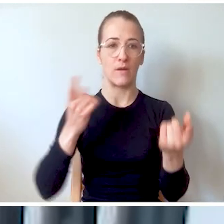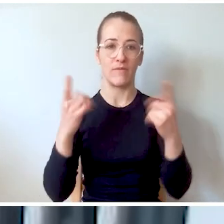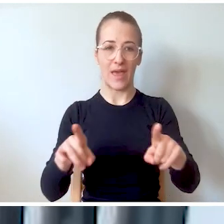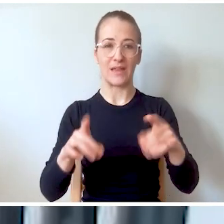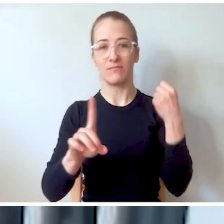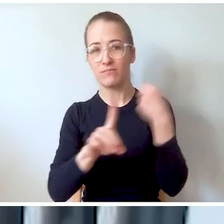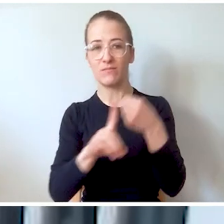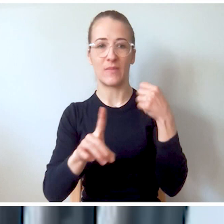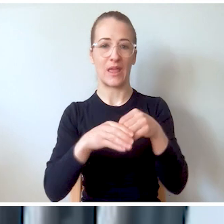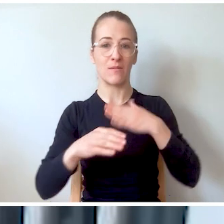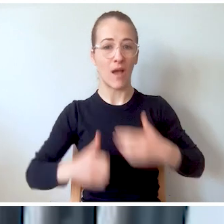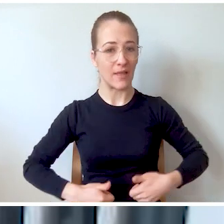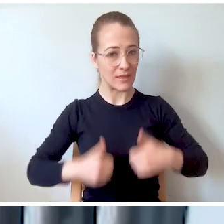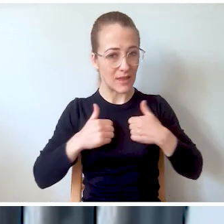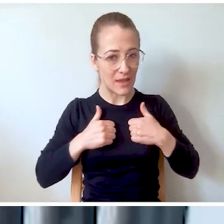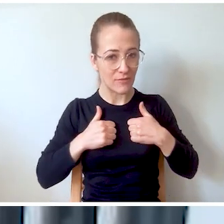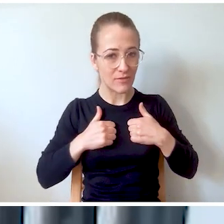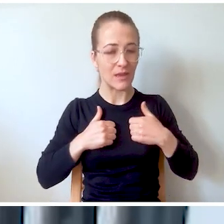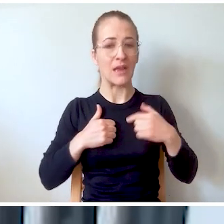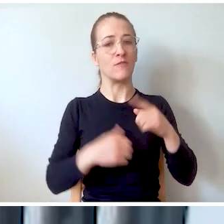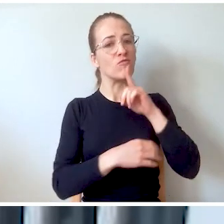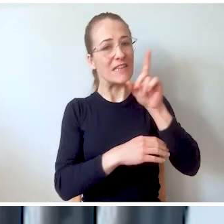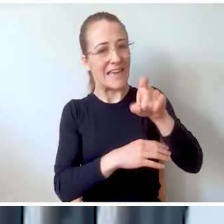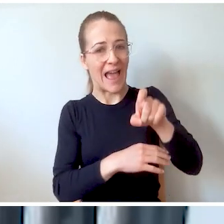that forced me to reevaluate how I did everything,